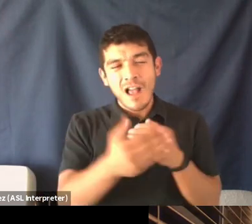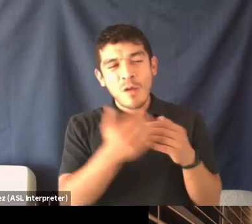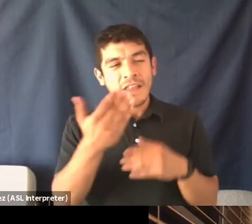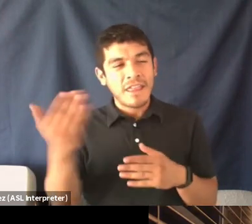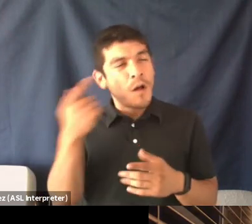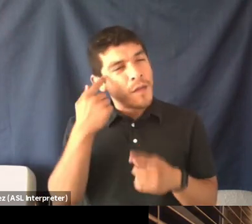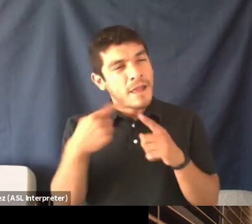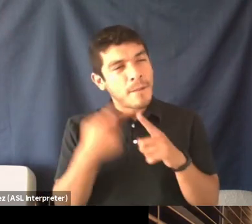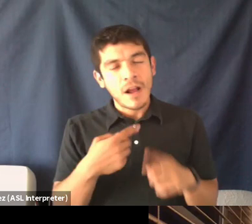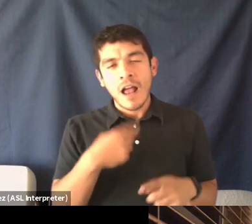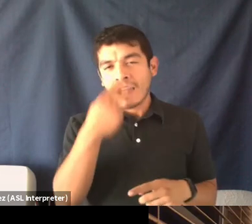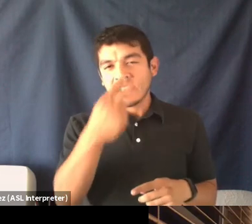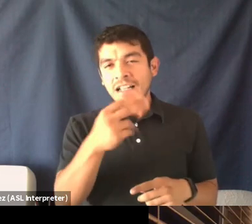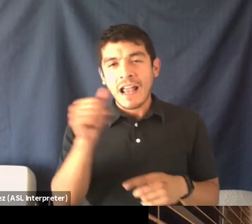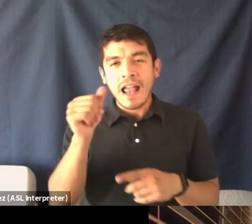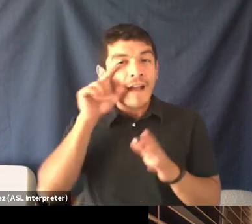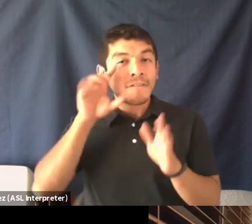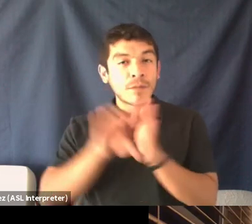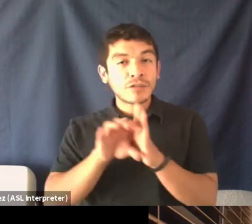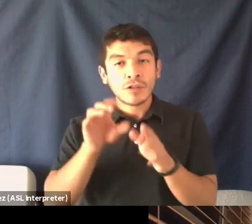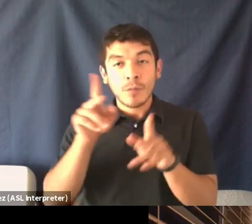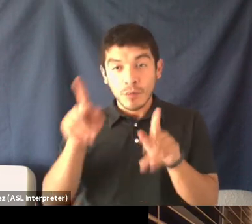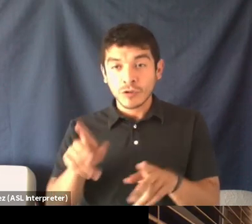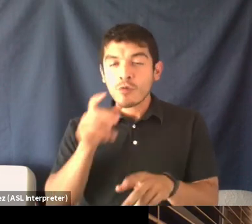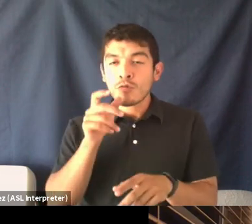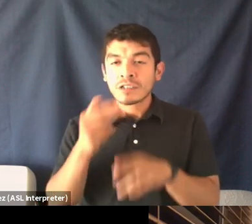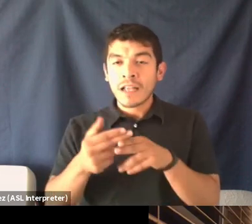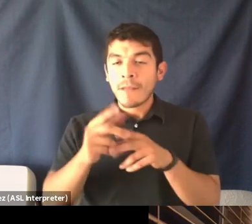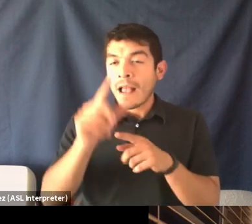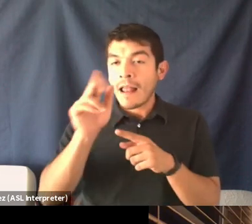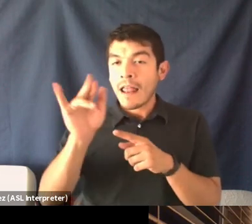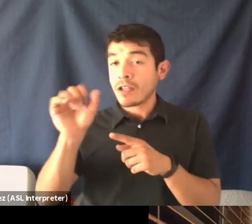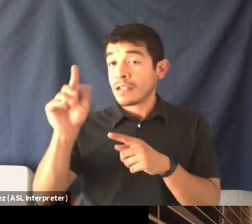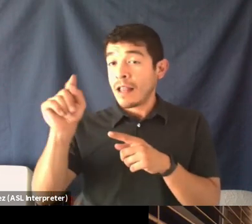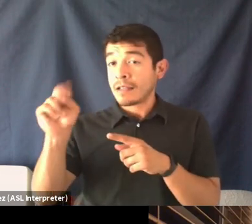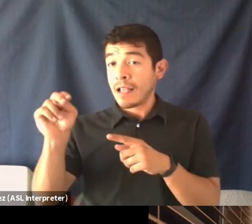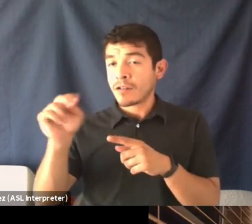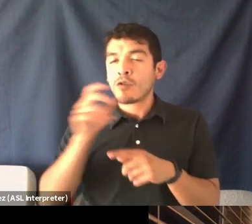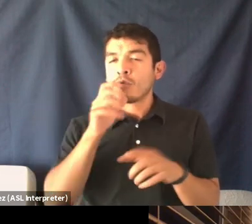who had this amazing series that he did with his retired parents in San Fernando Valley in the '80s.